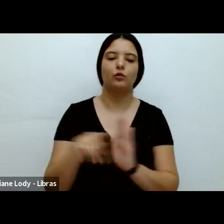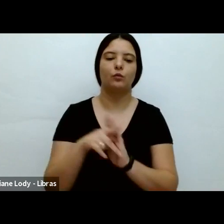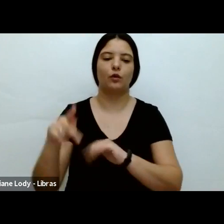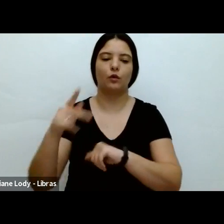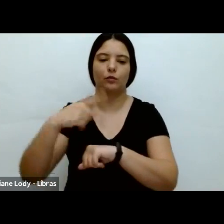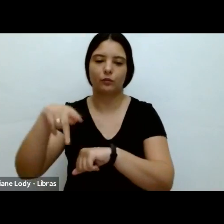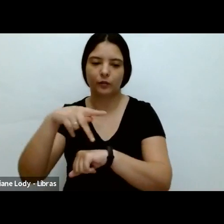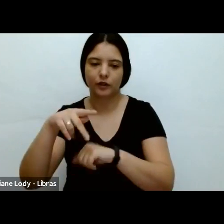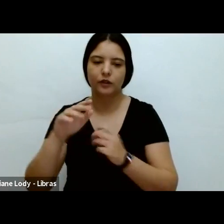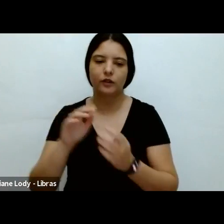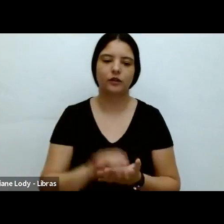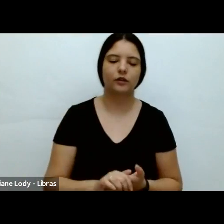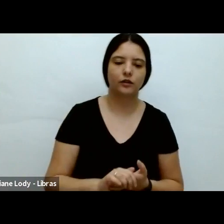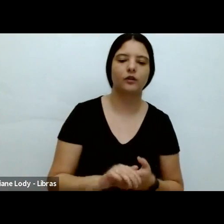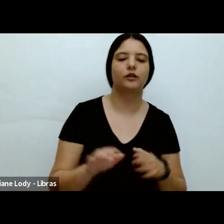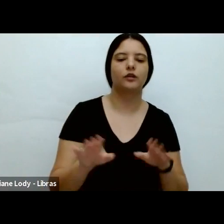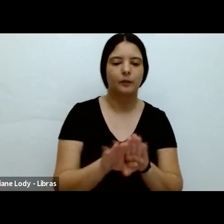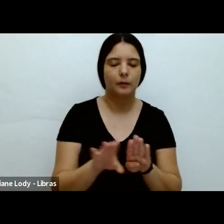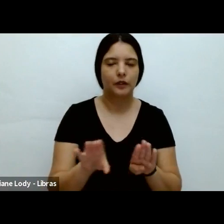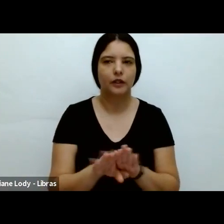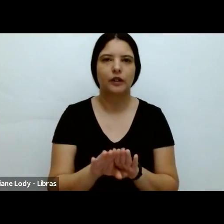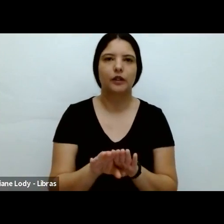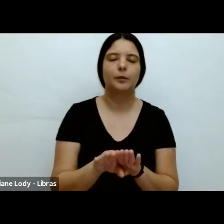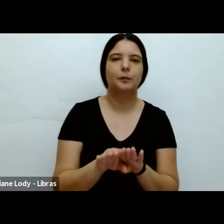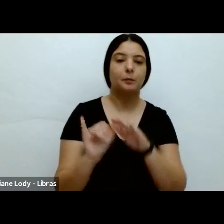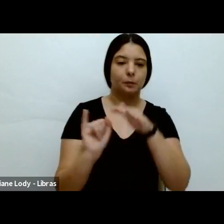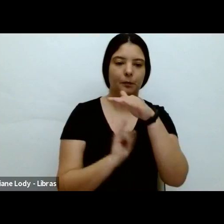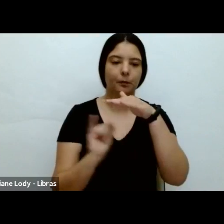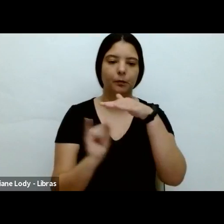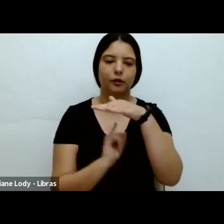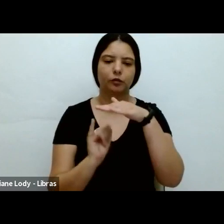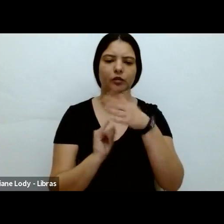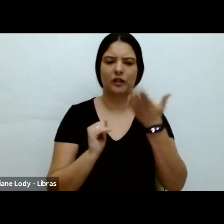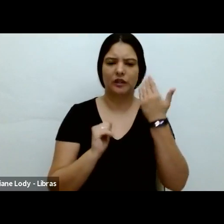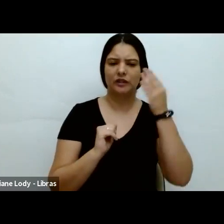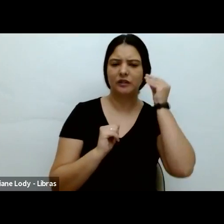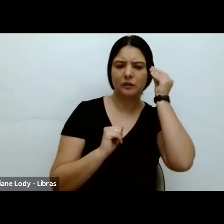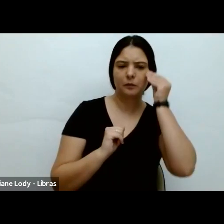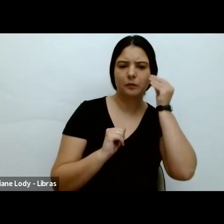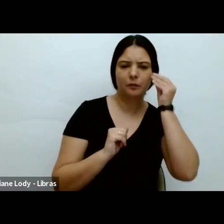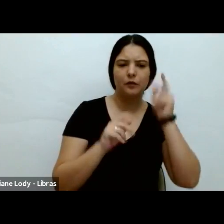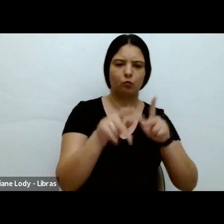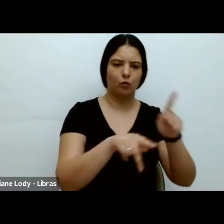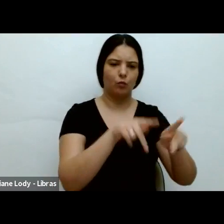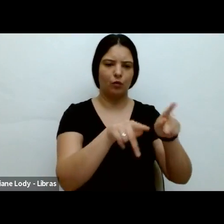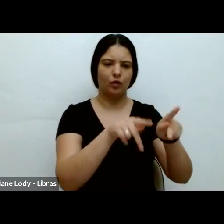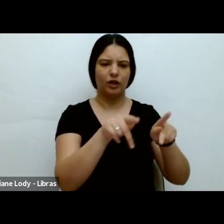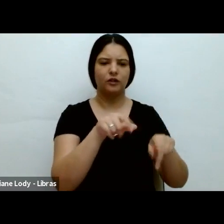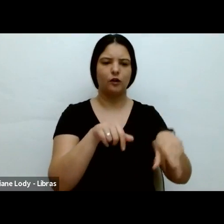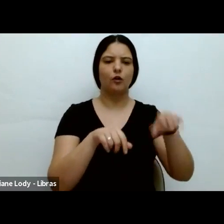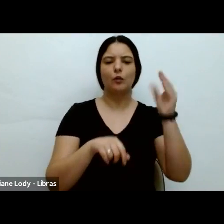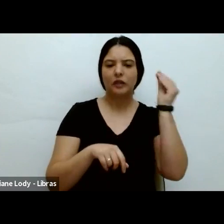population we will exp. xperiments, which xperiments, which proved that xperiments, which proved the effects of the functional food. produce